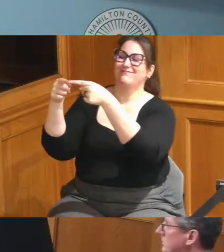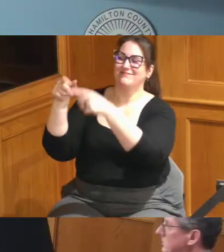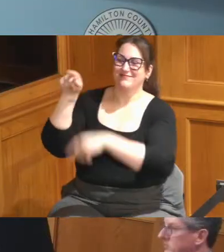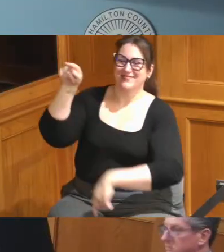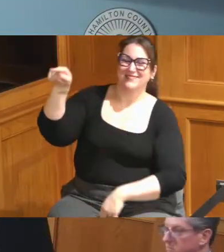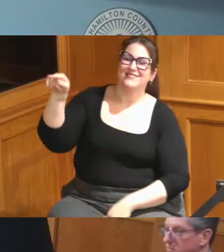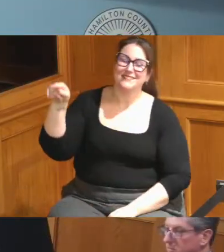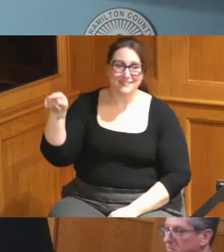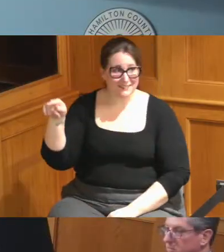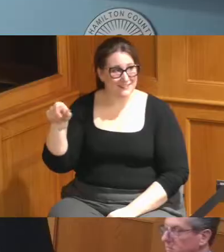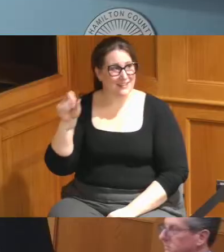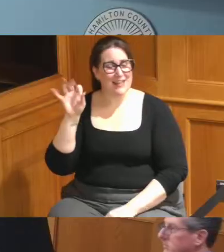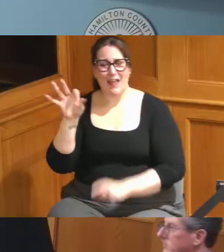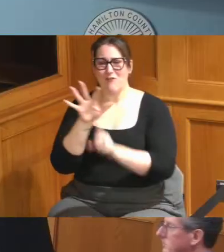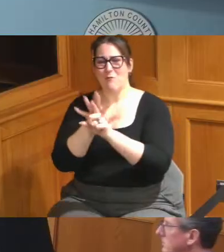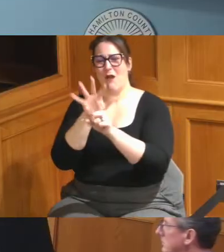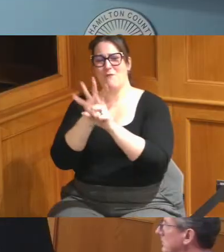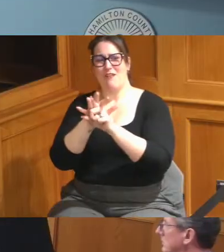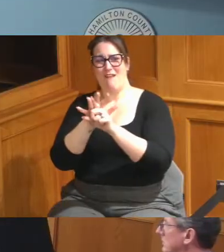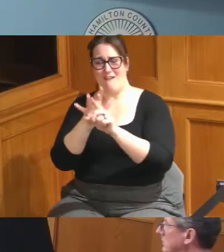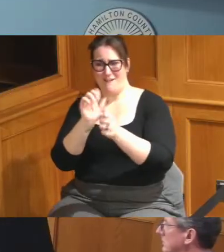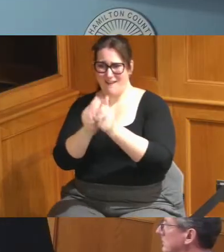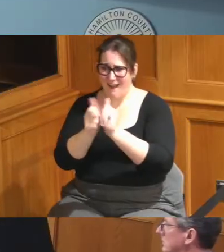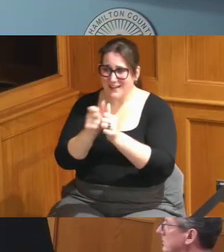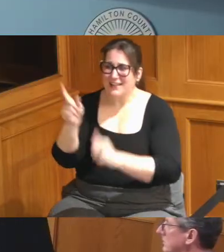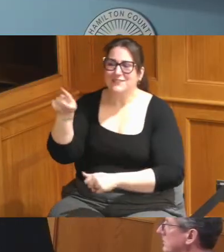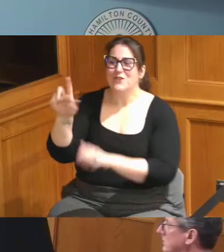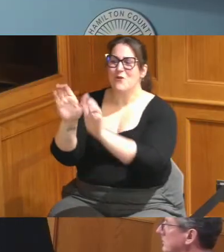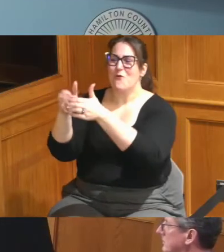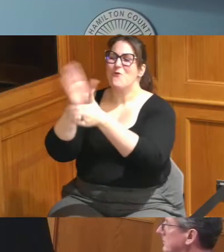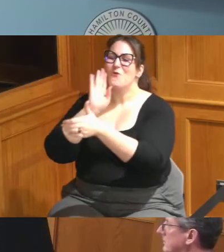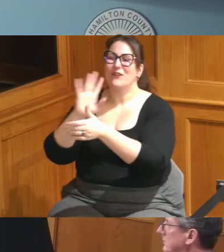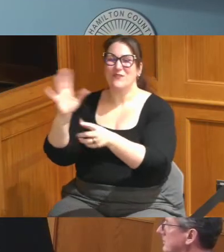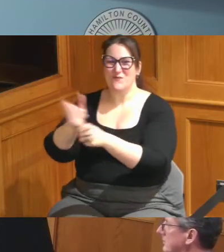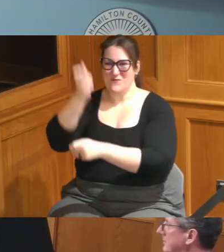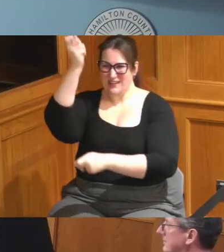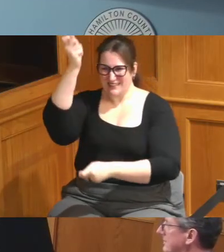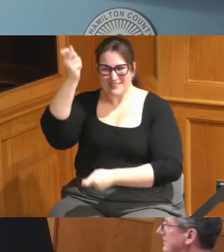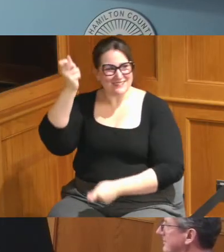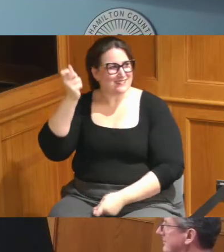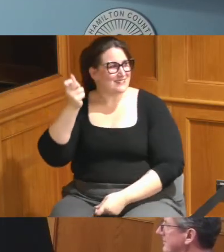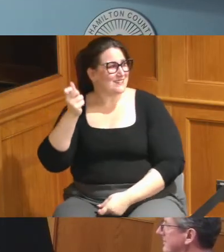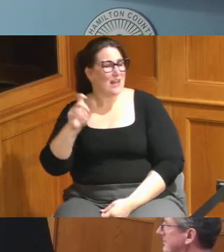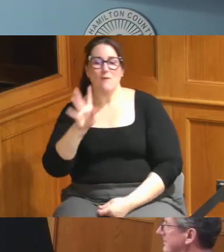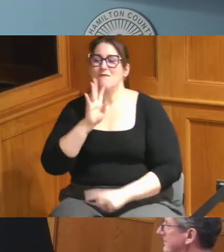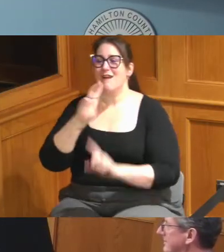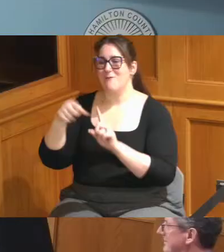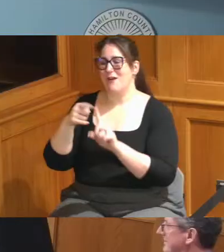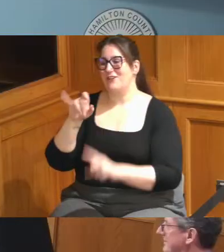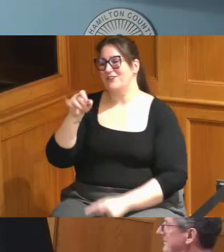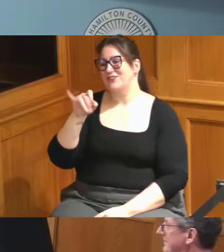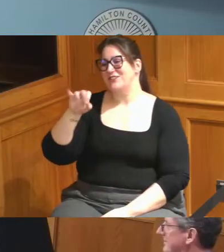If this were a popularity contest, you all would win. And I'm talking about Jimmy and Gary. We're